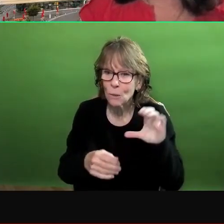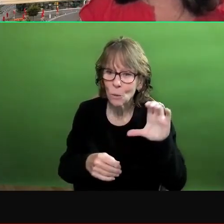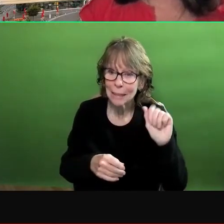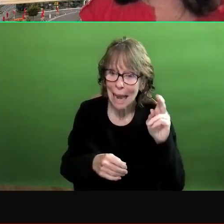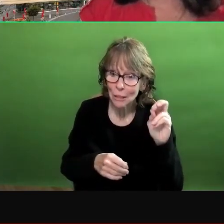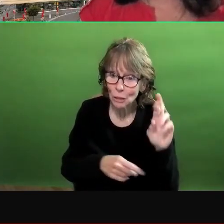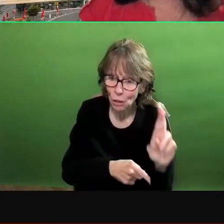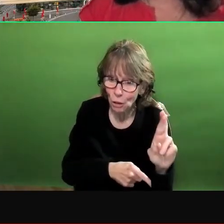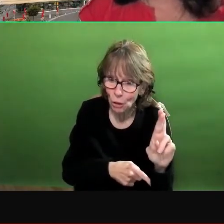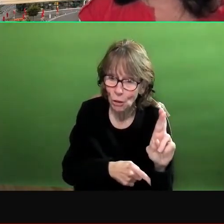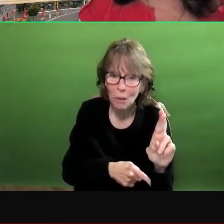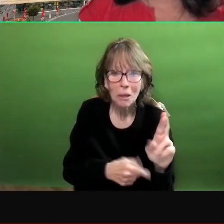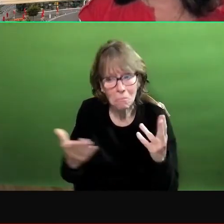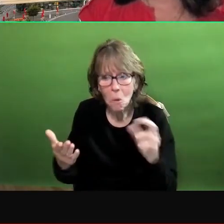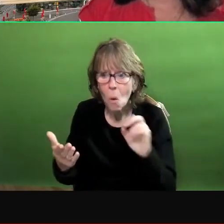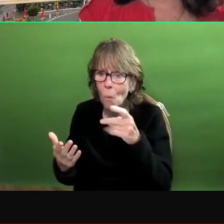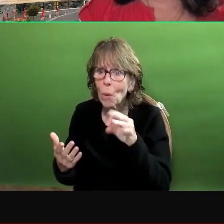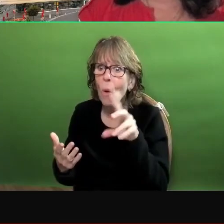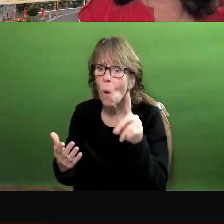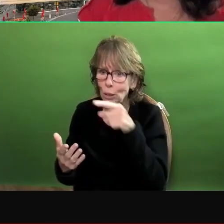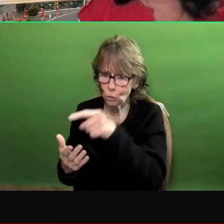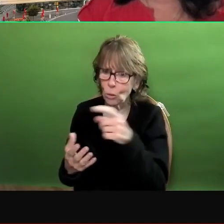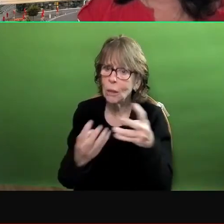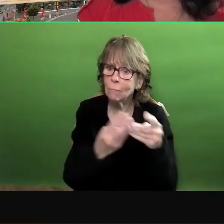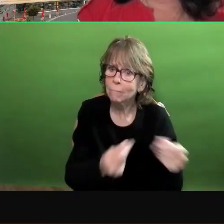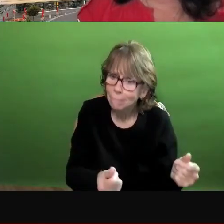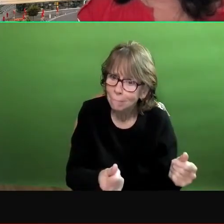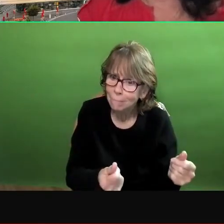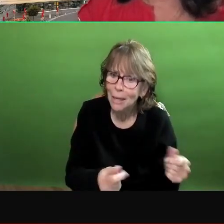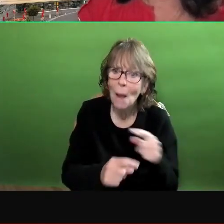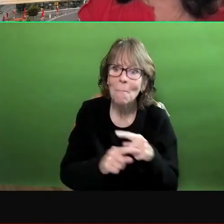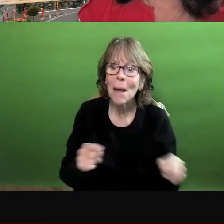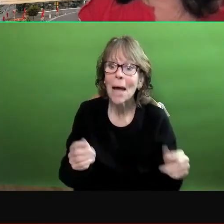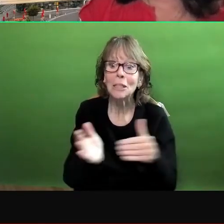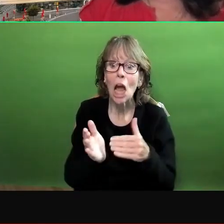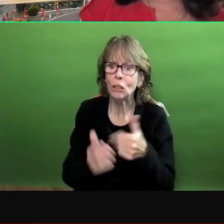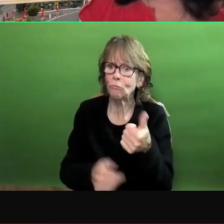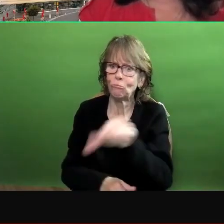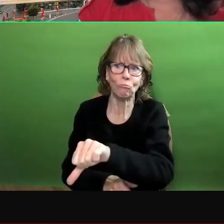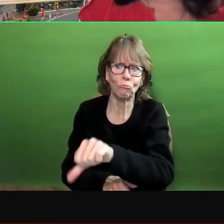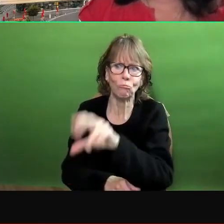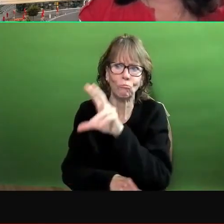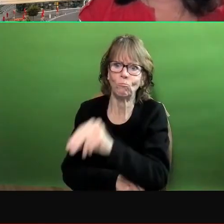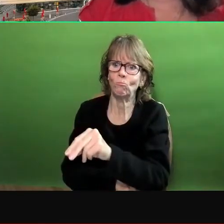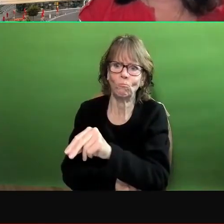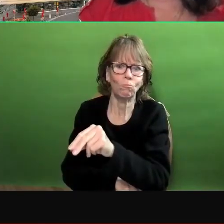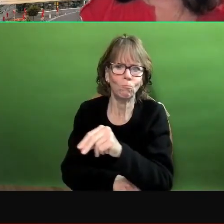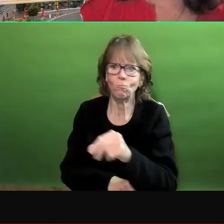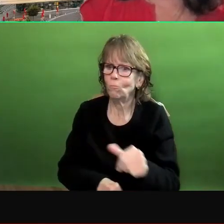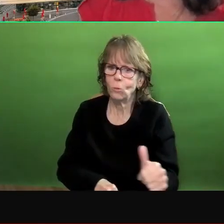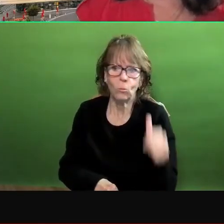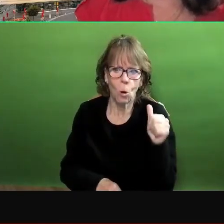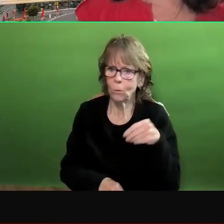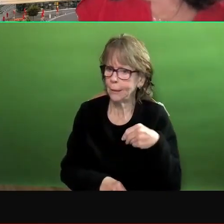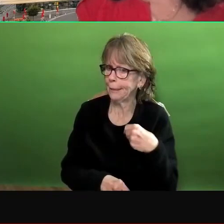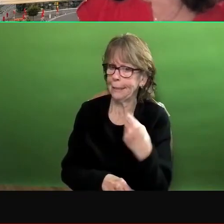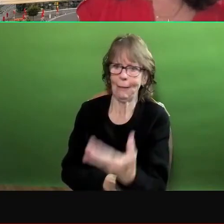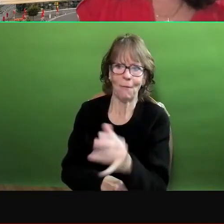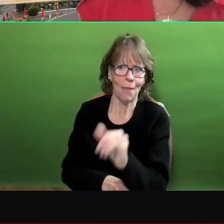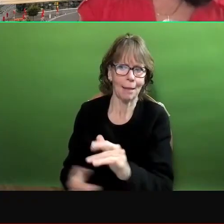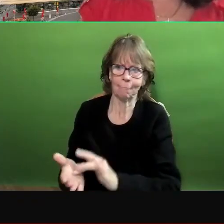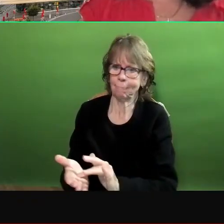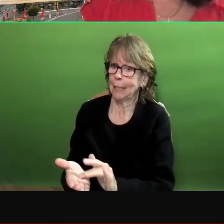opioid prescriptions. And people are being denied these medications because